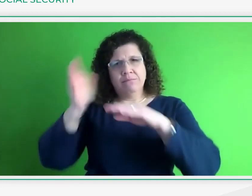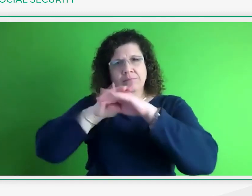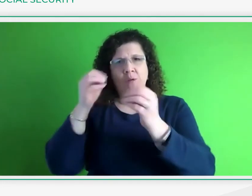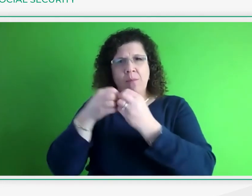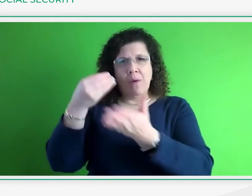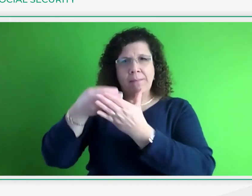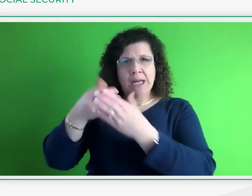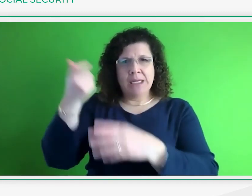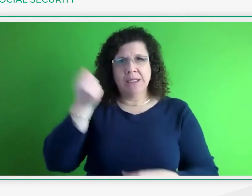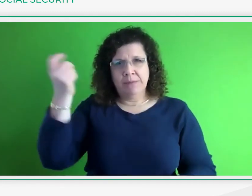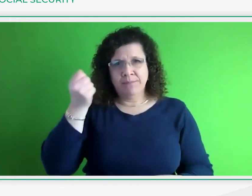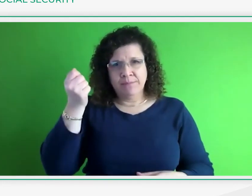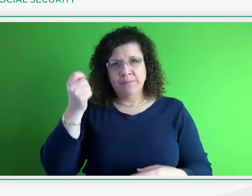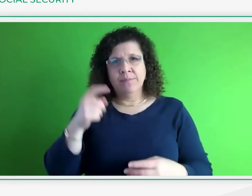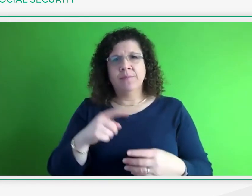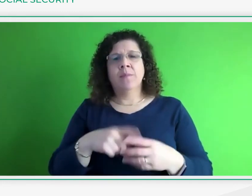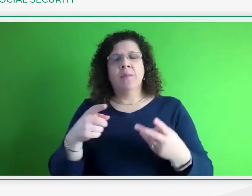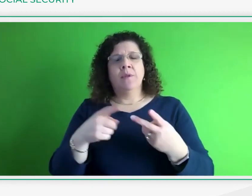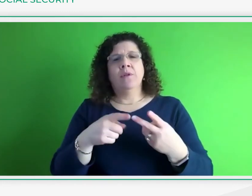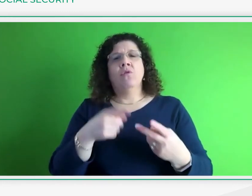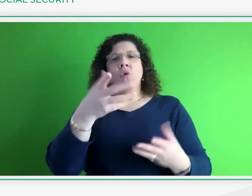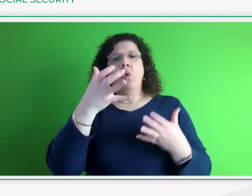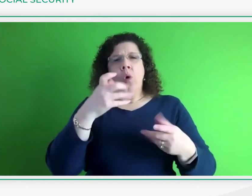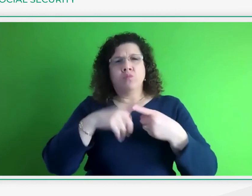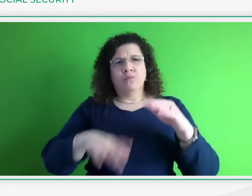is: You want a higher monthly retirement benefit.